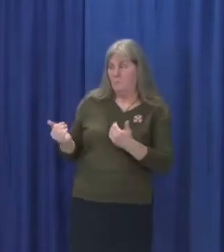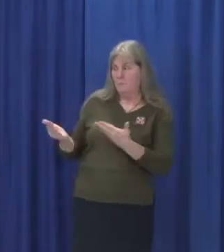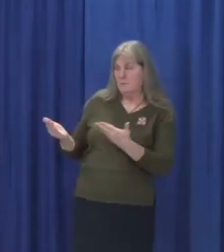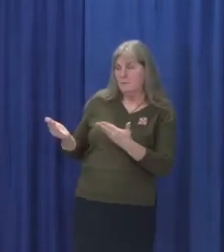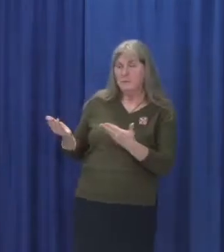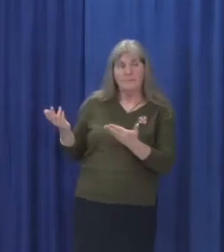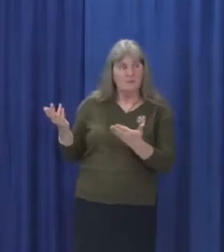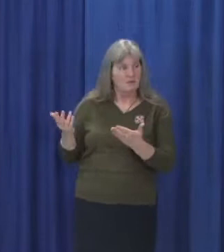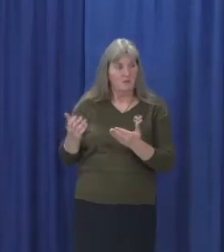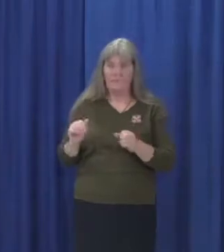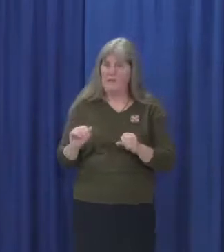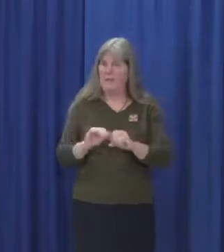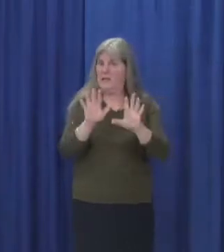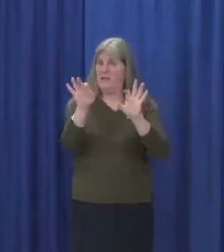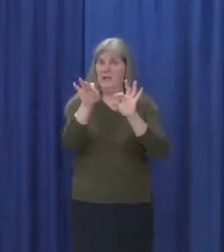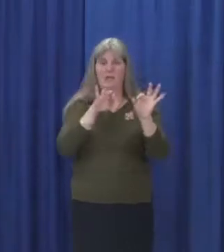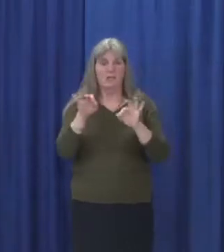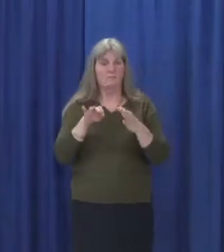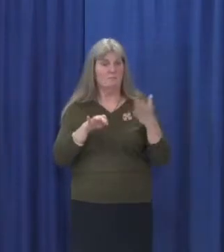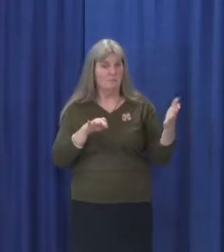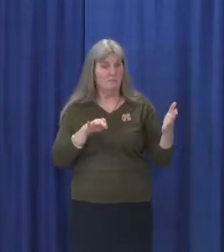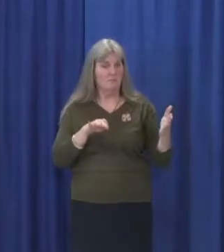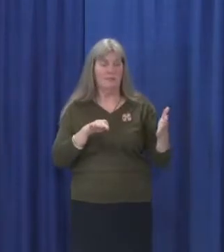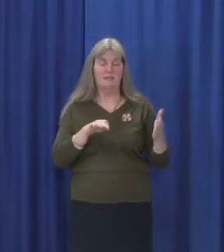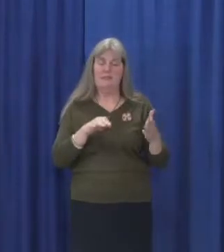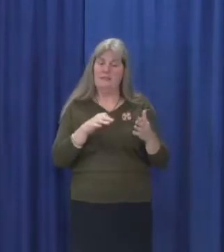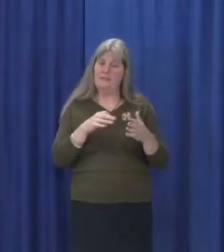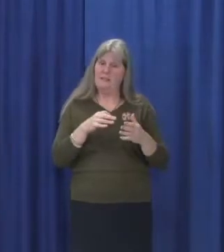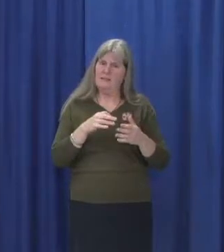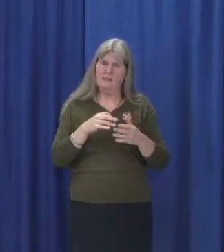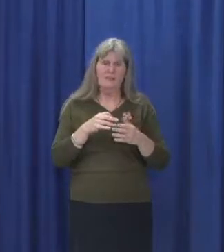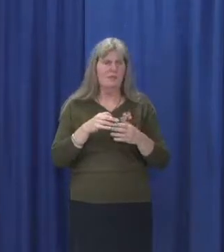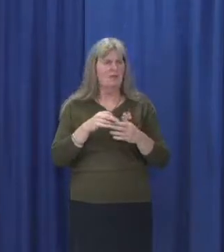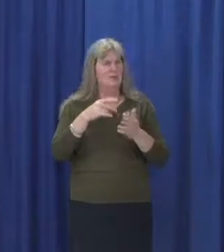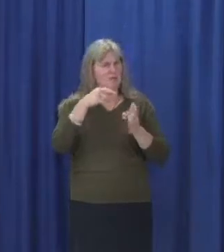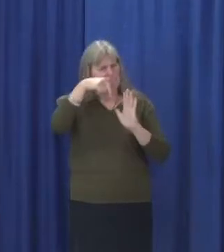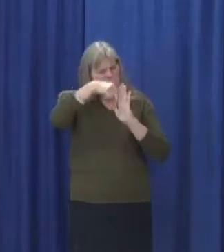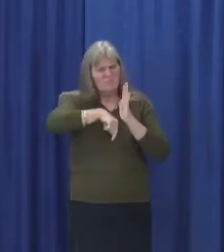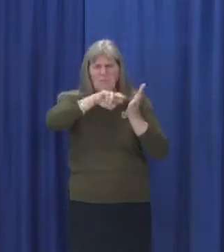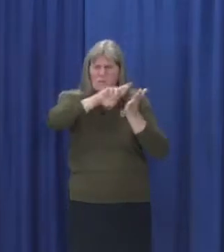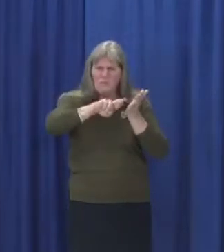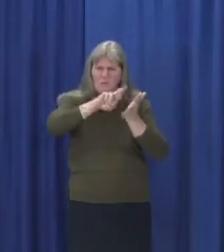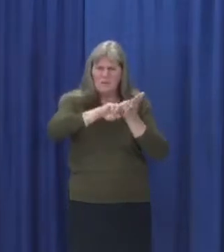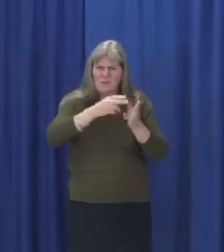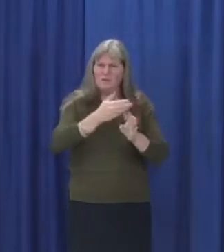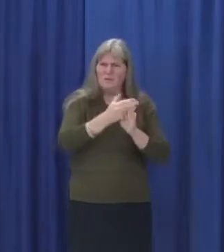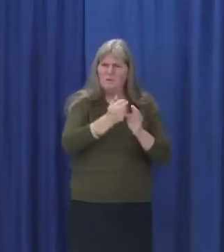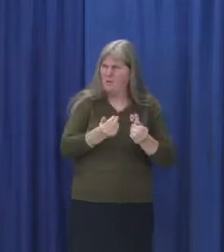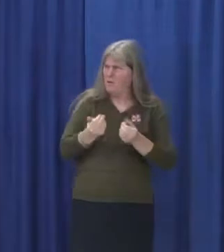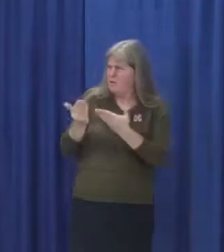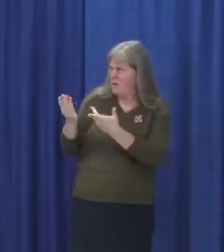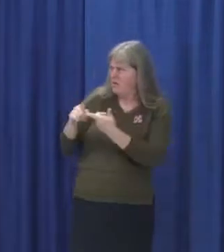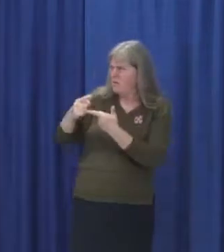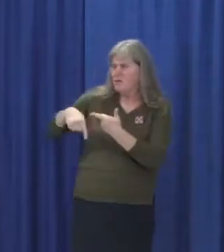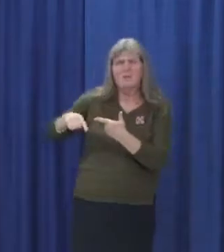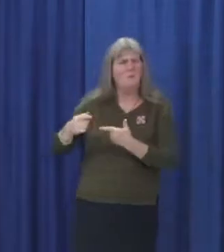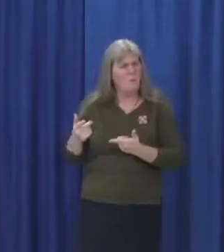here are Pharaoh and are very well-thought-out and are very well researched, lots of